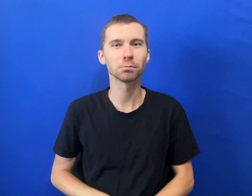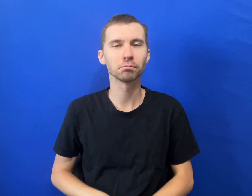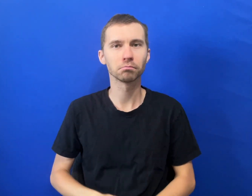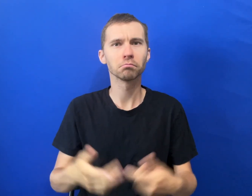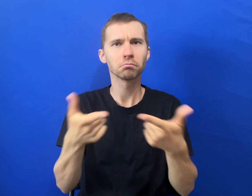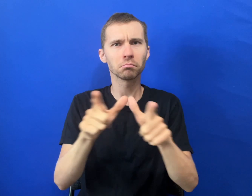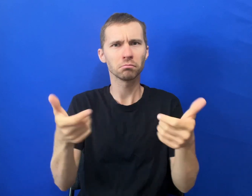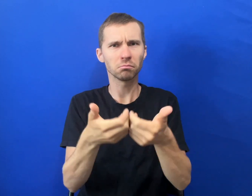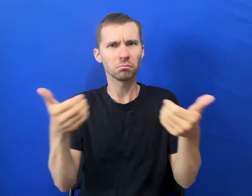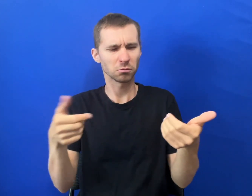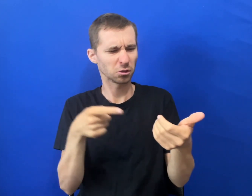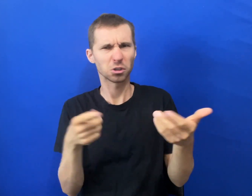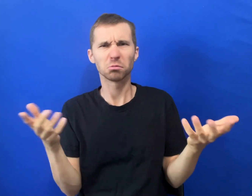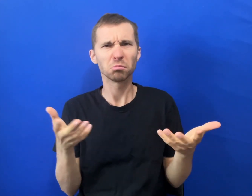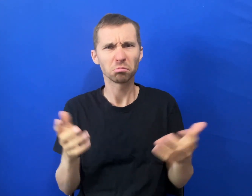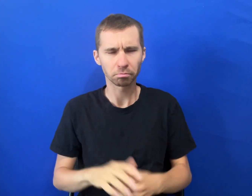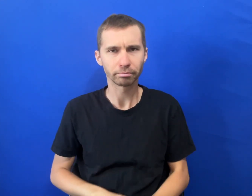What is language separation?